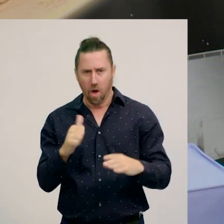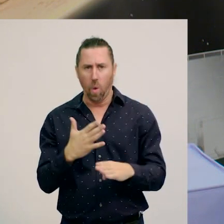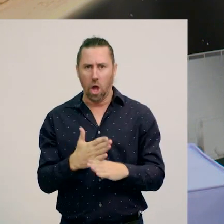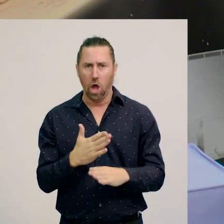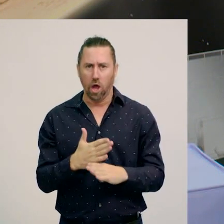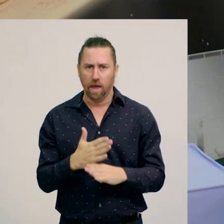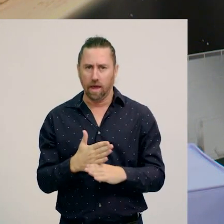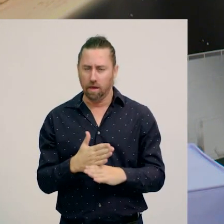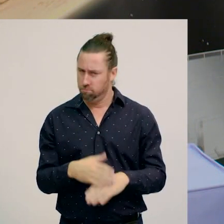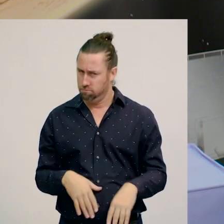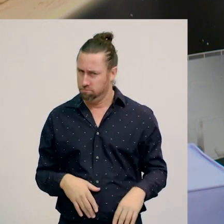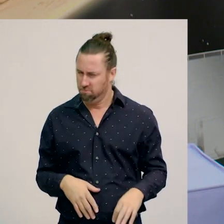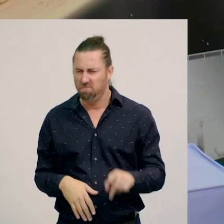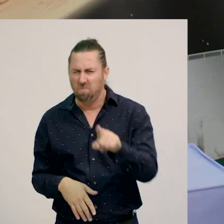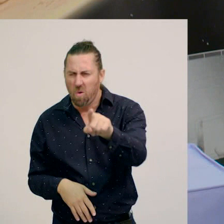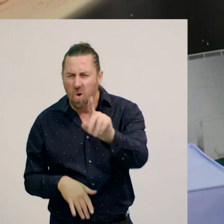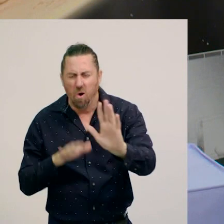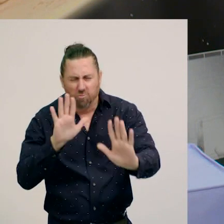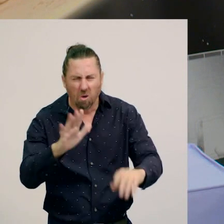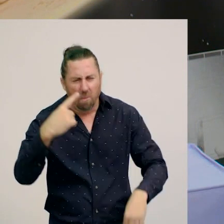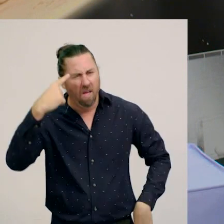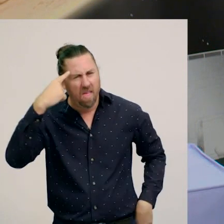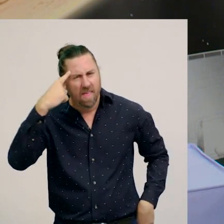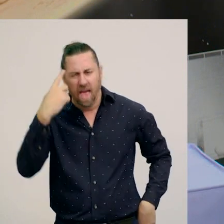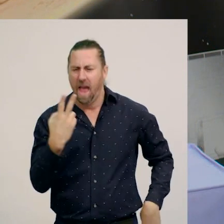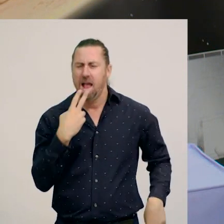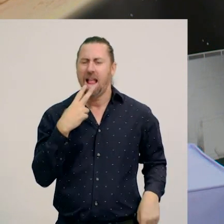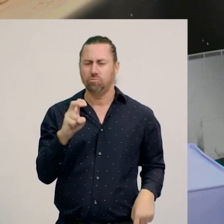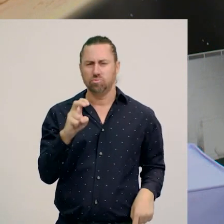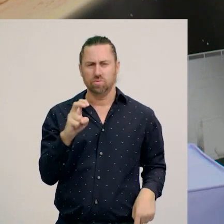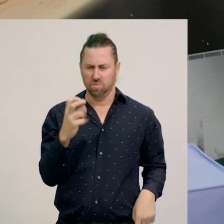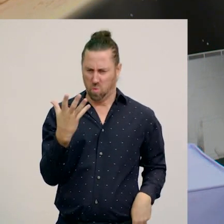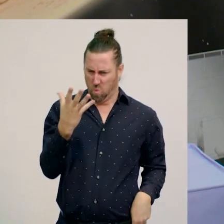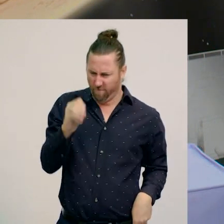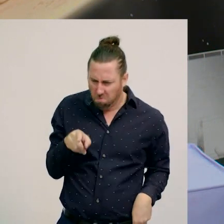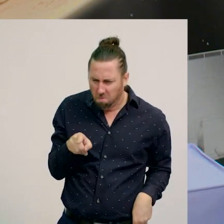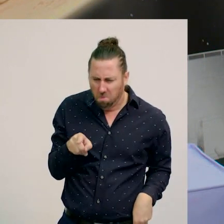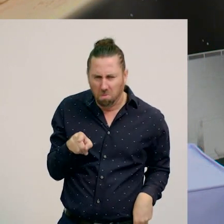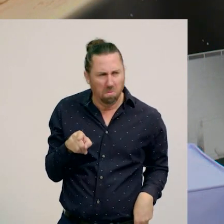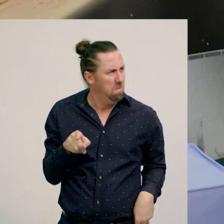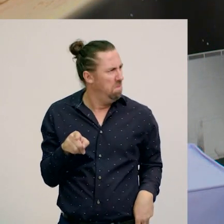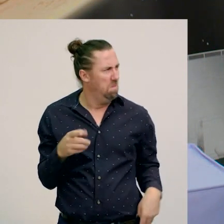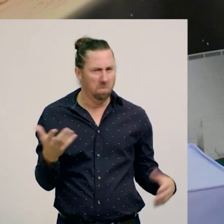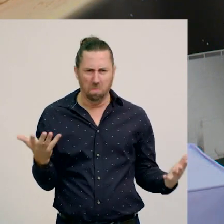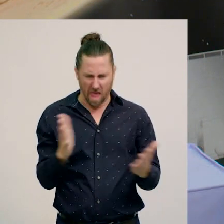Do you ever wonder where the electricity needed for all these appliances comes from?